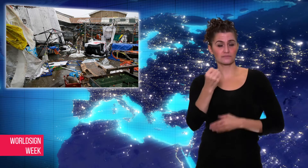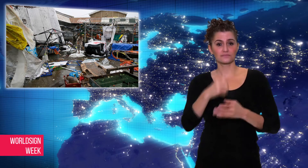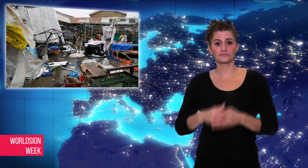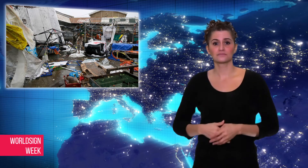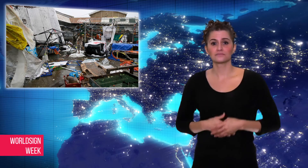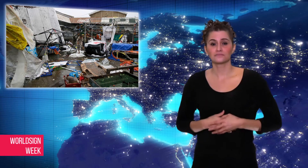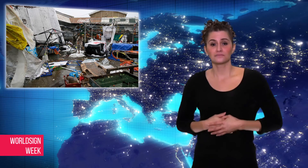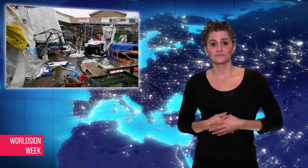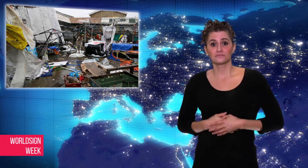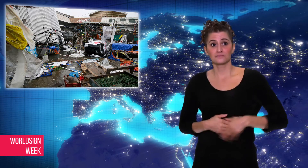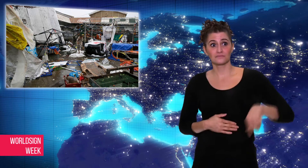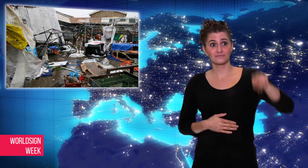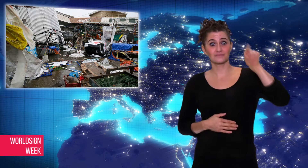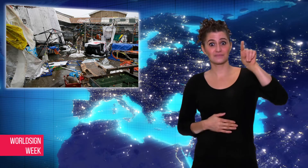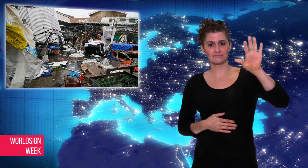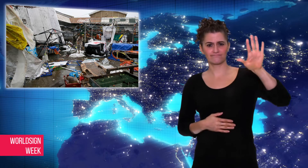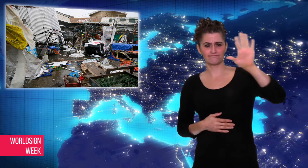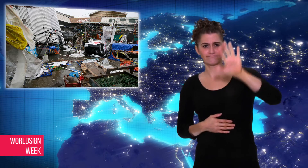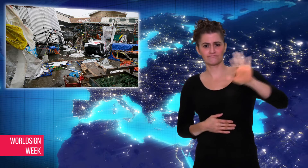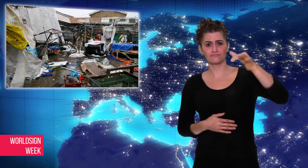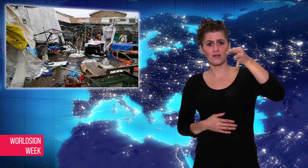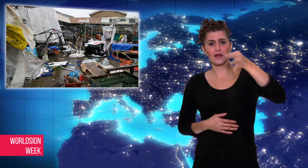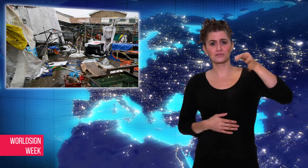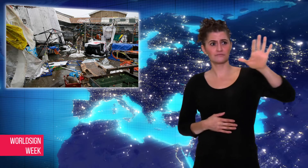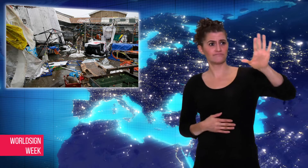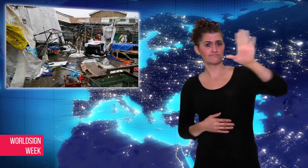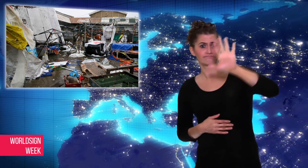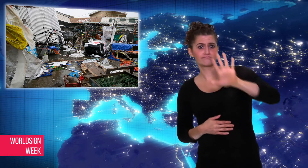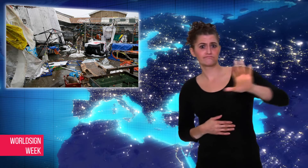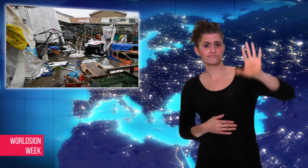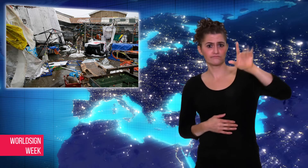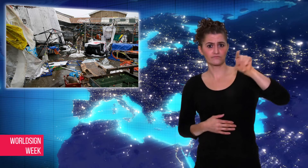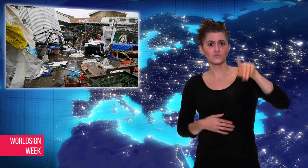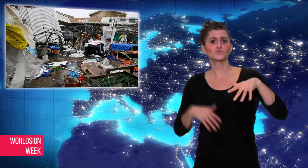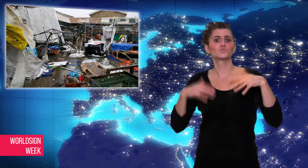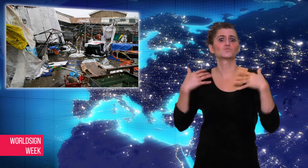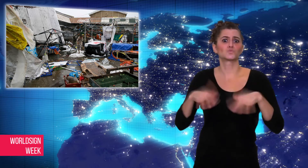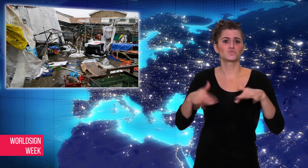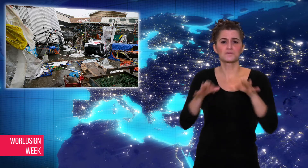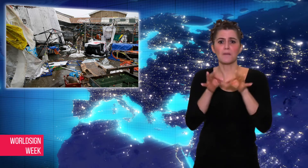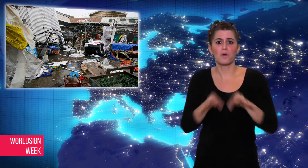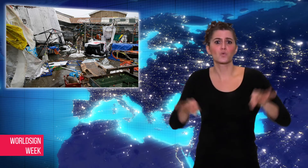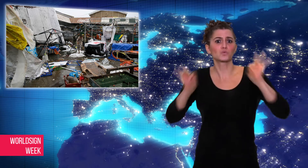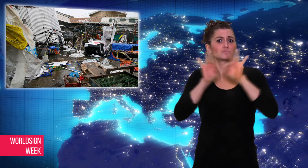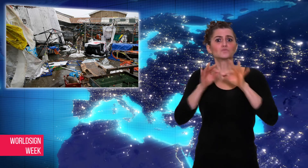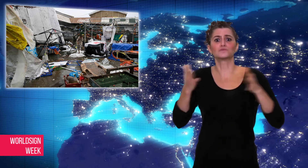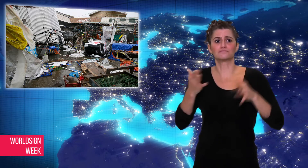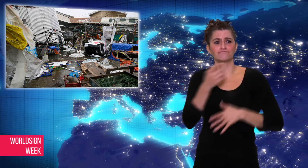the “breadbasket” which was prone to